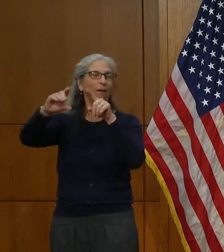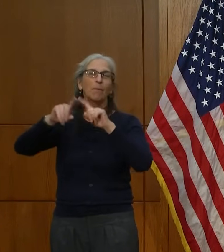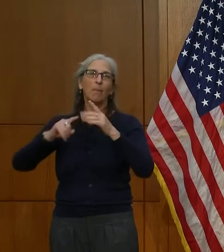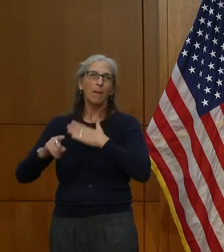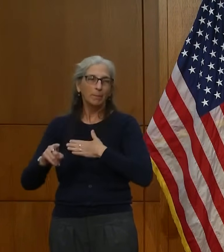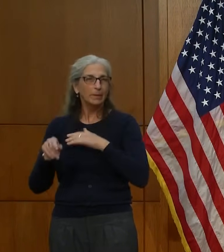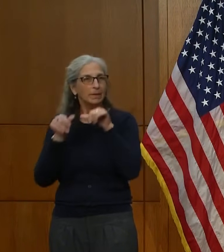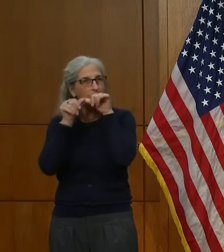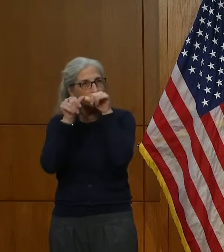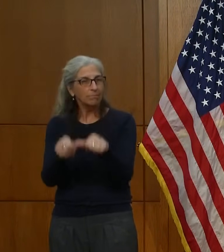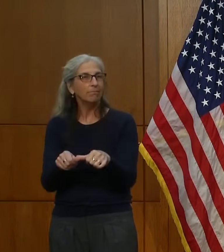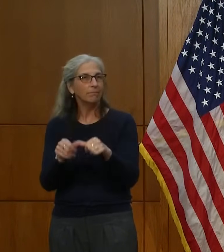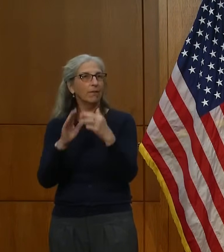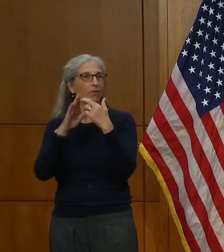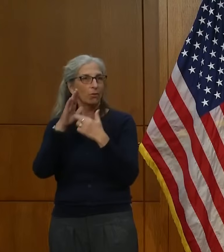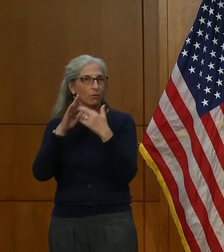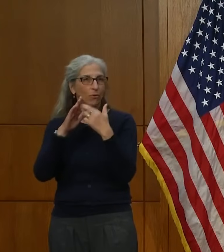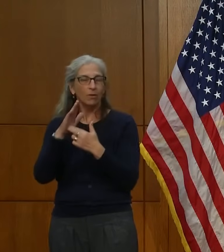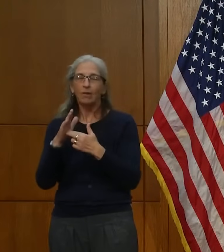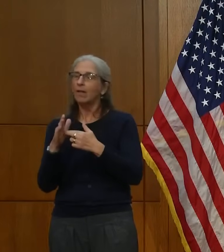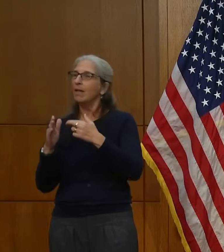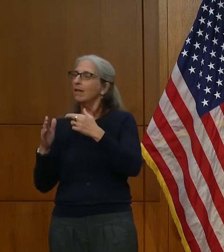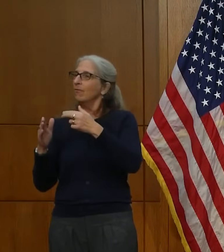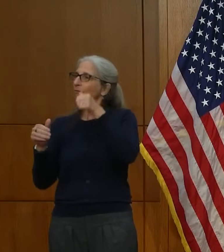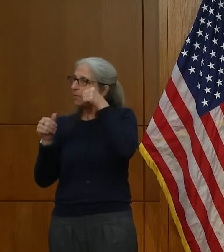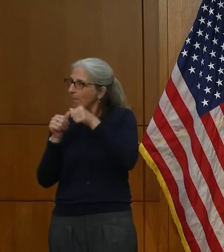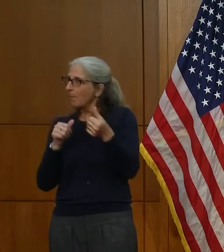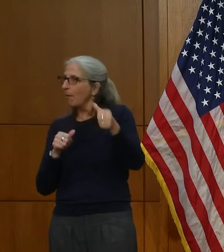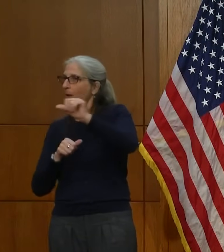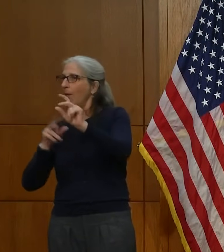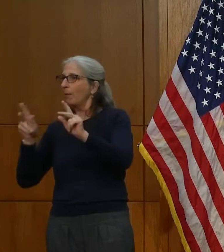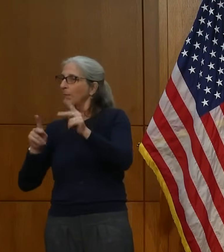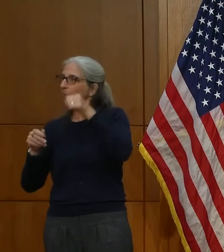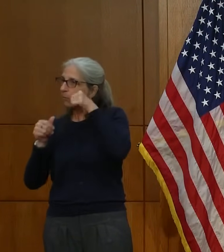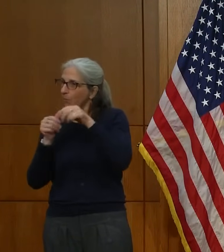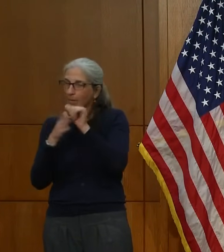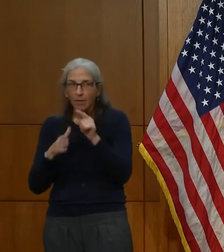BUT IT'S GONNA BE A FEW MONTHS. SO AGAIN. JUST PLEASE BE VIGILANT AND FOLLOW THESE